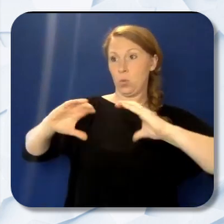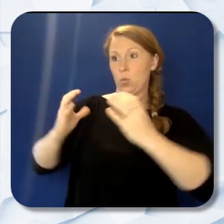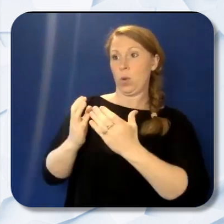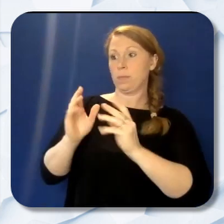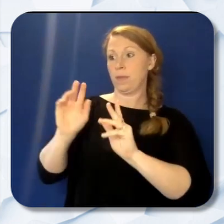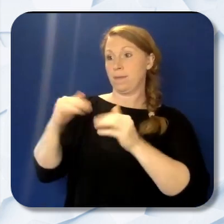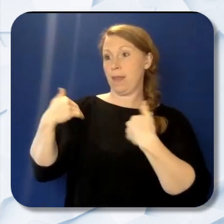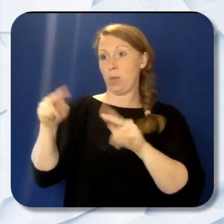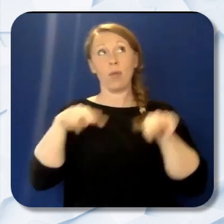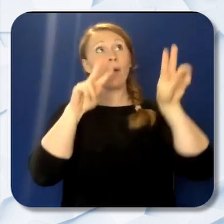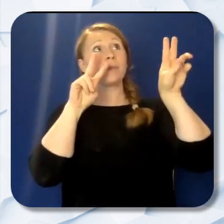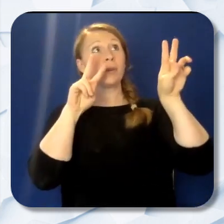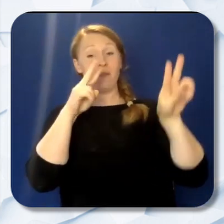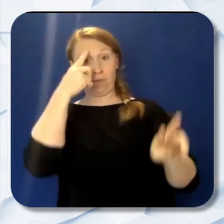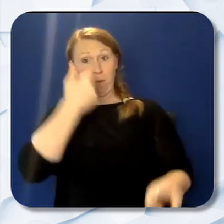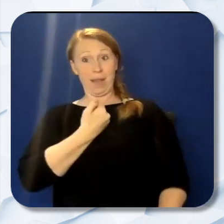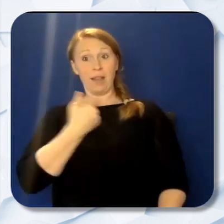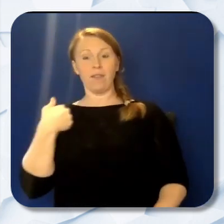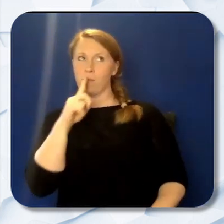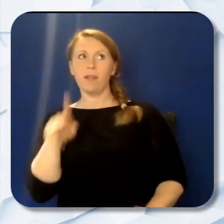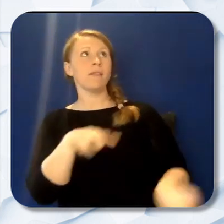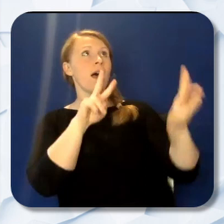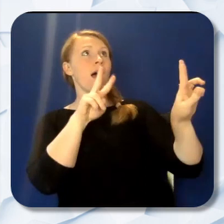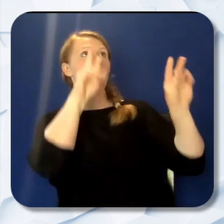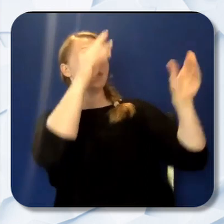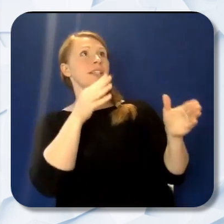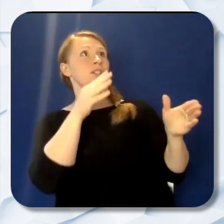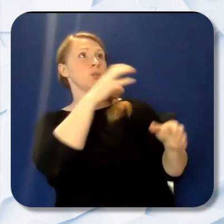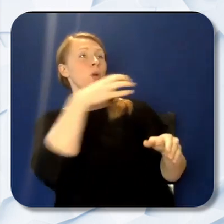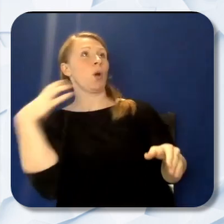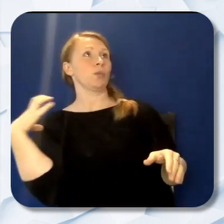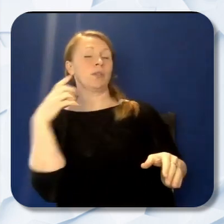the case for me. So they're just pivotal. And so, the California Department of Public Health